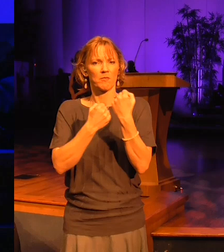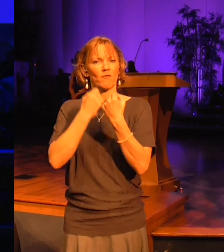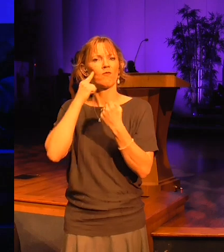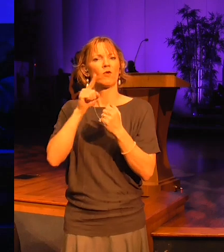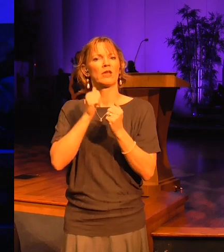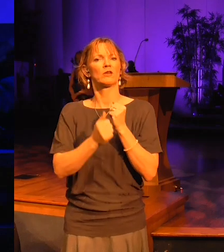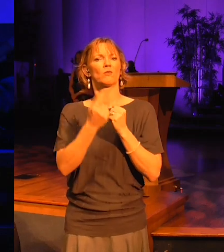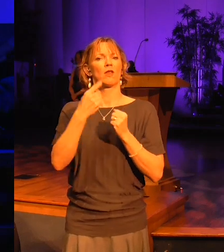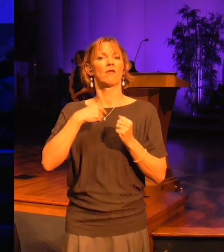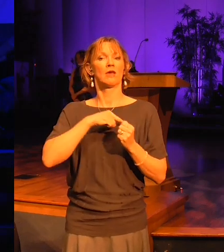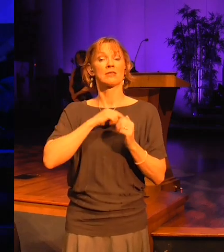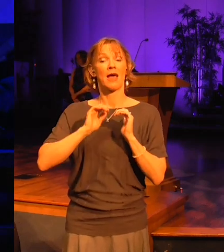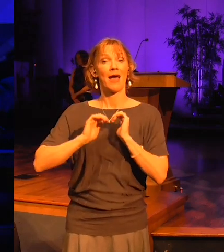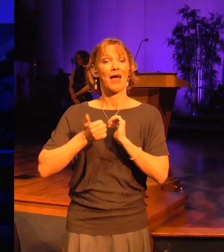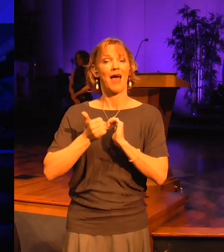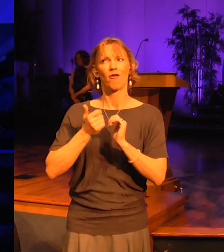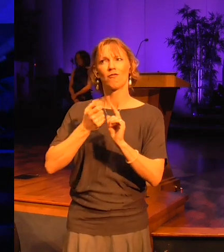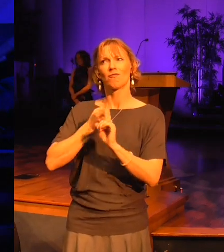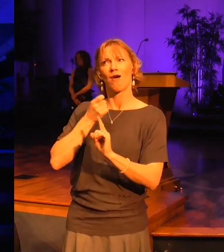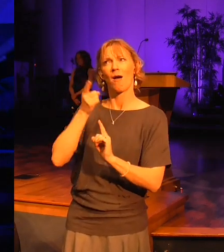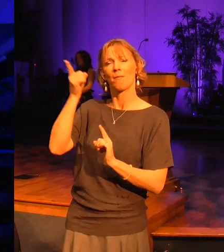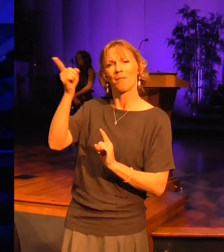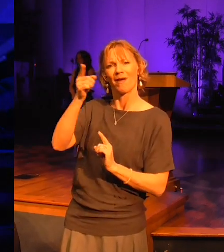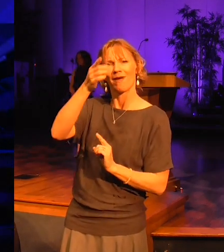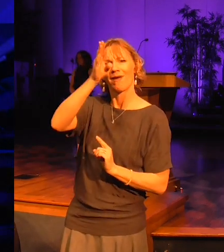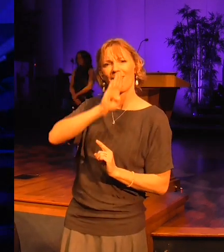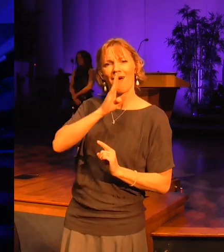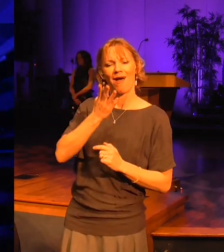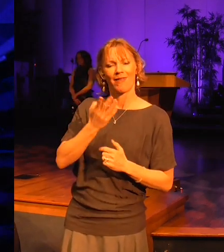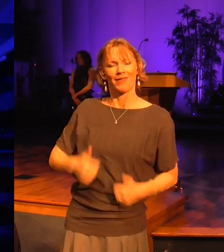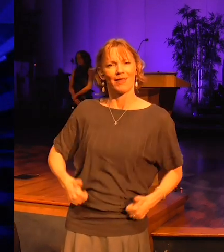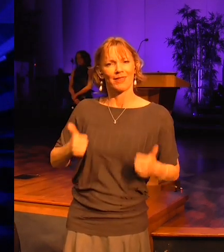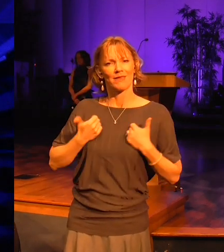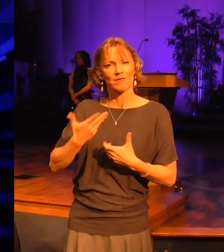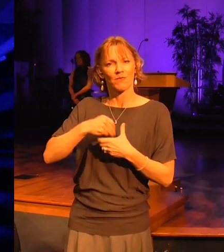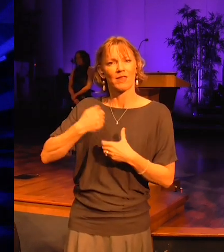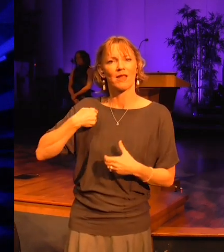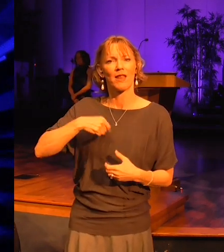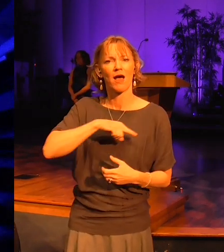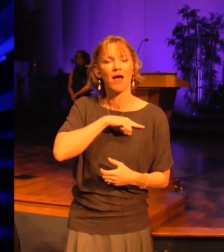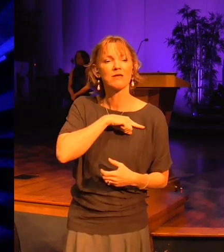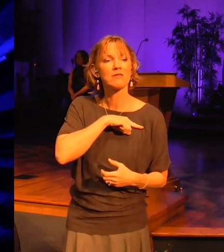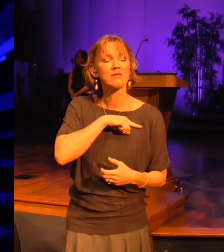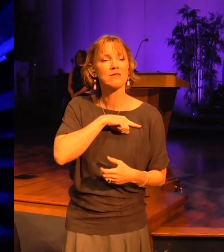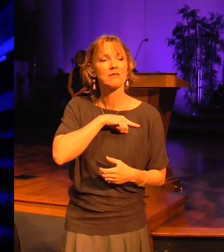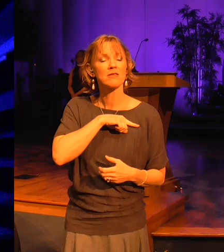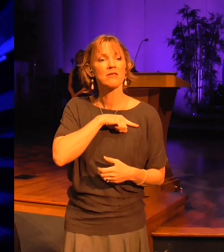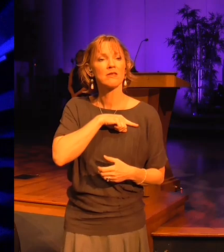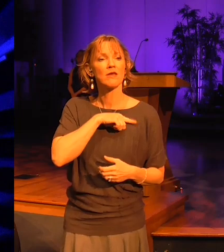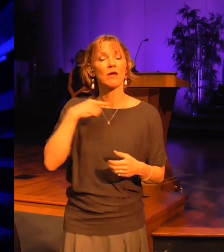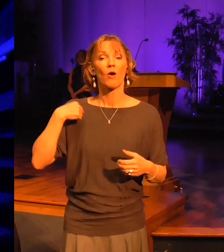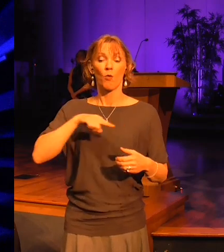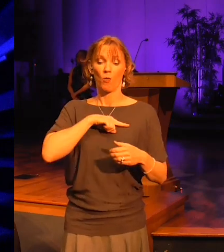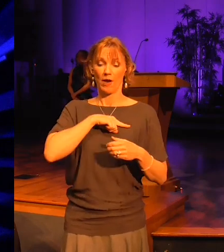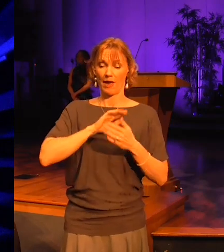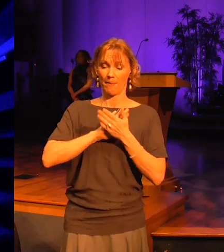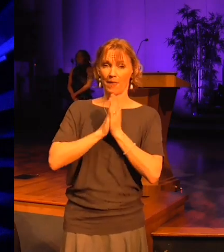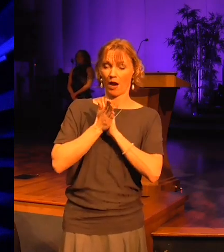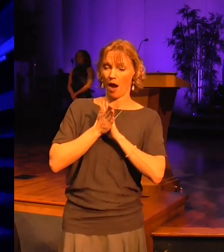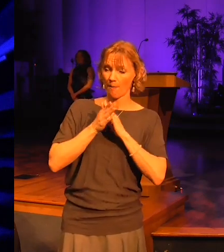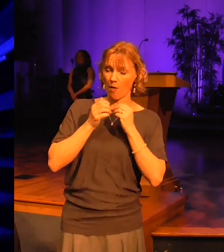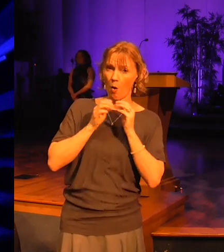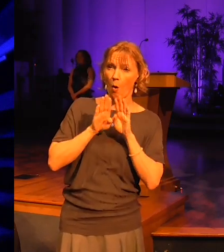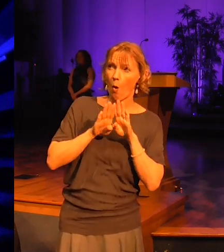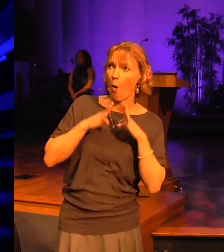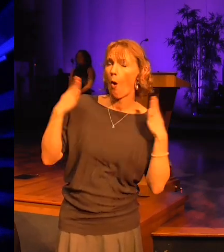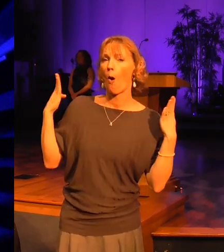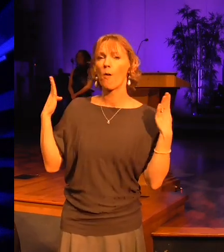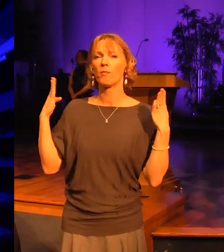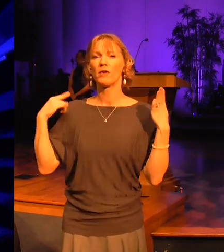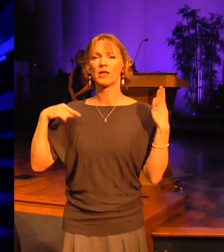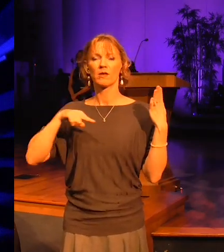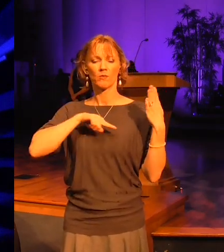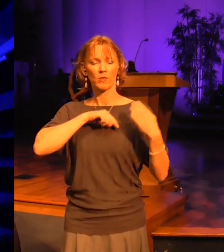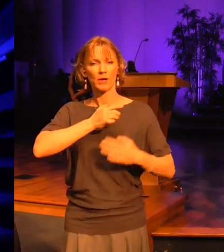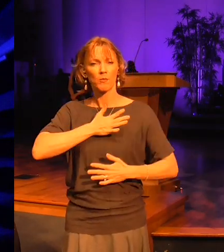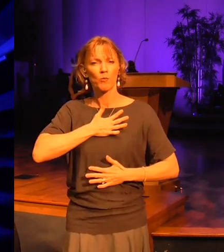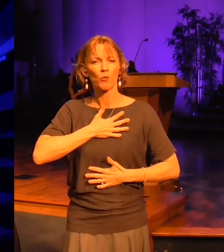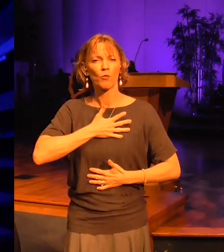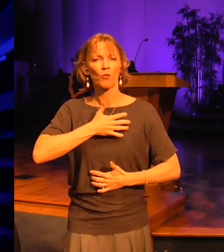divine that resides within us as we open to it as we take that breath that breath that leads